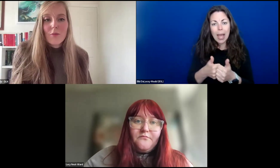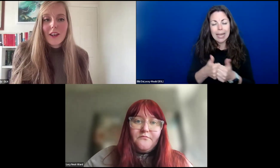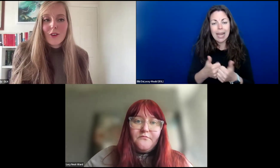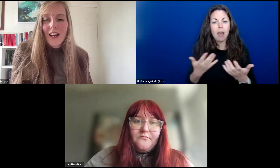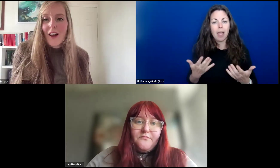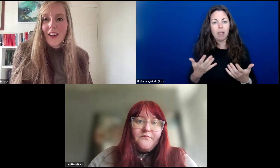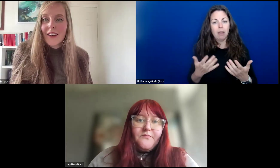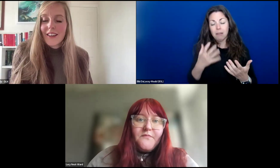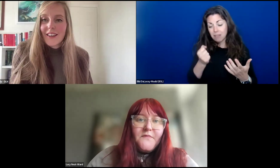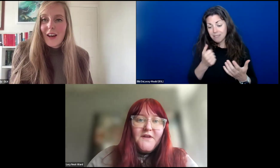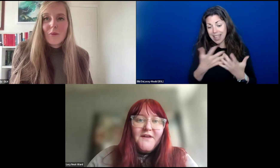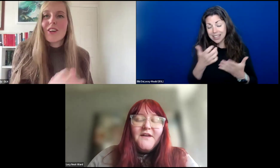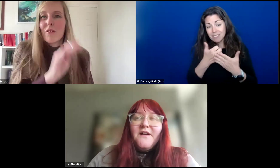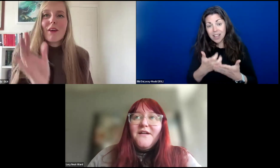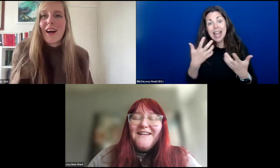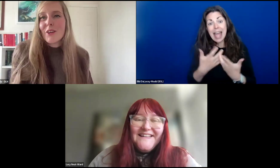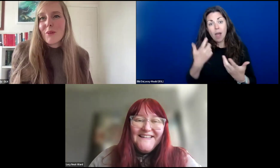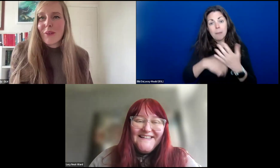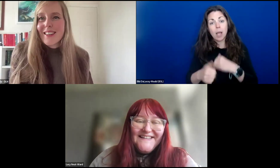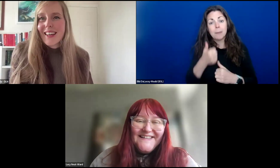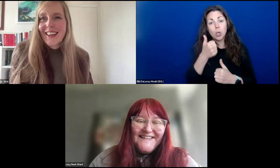how to be a good ally. whatever bit of that you wanna answer.